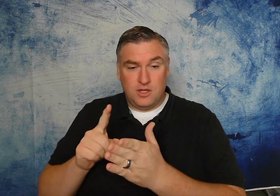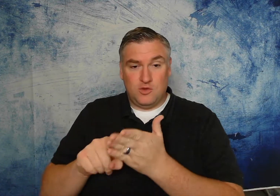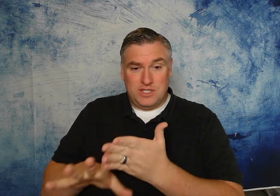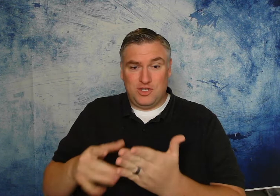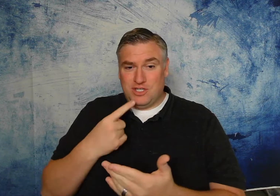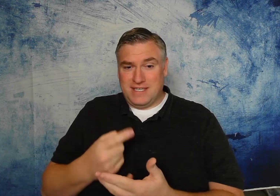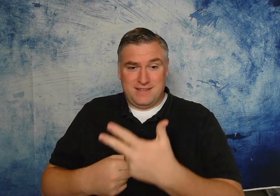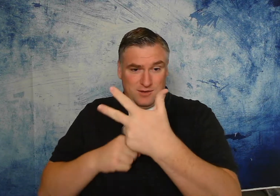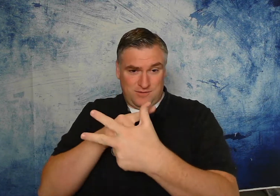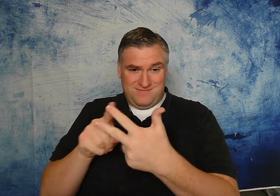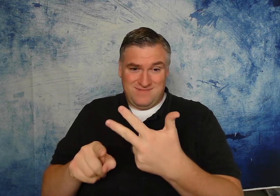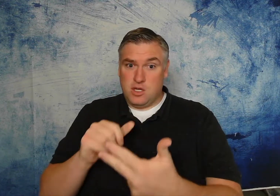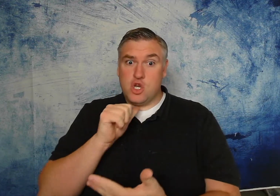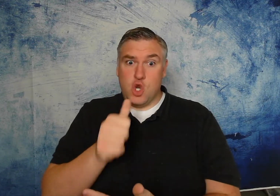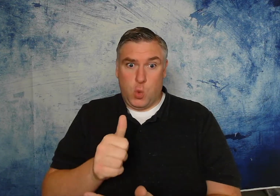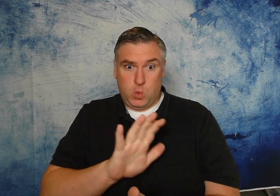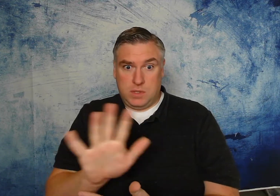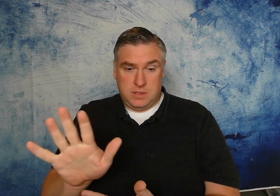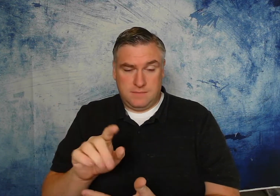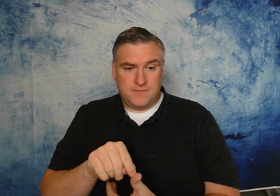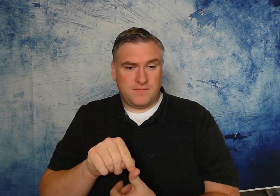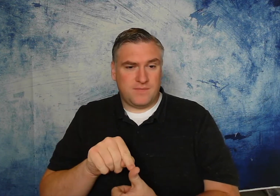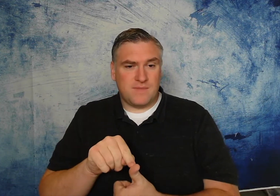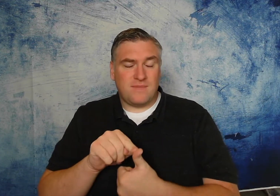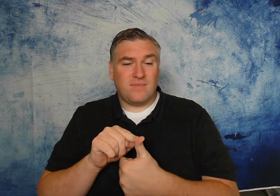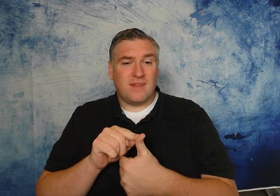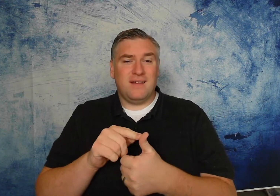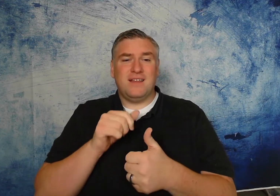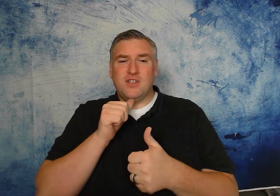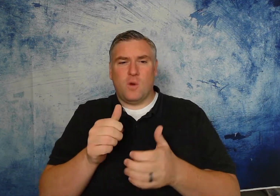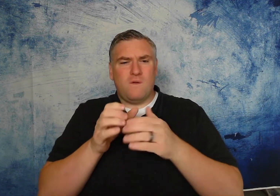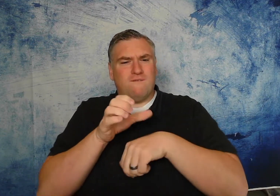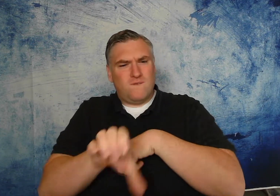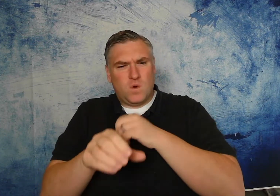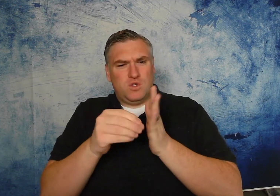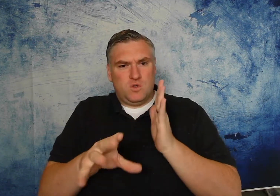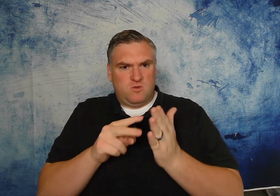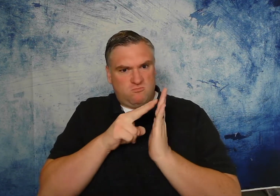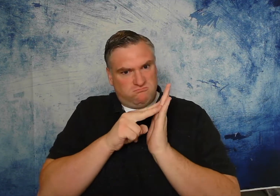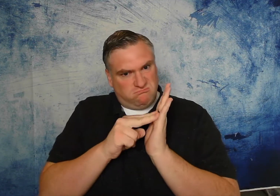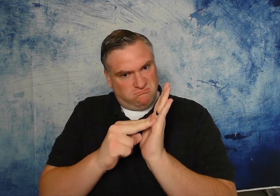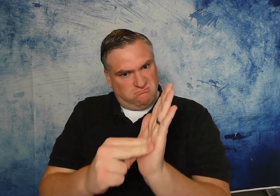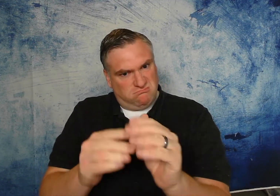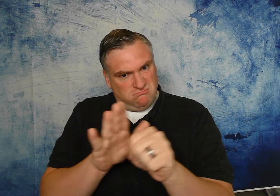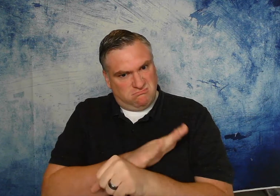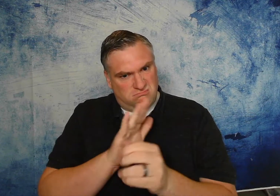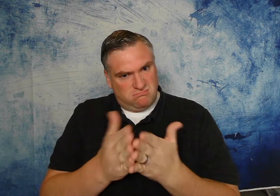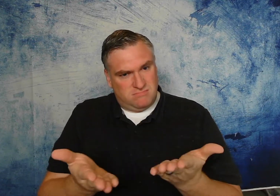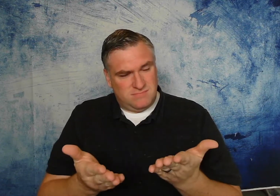Now, three things to not do and it's kind of related. Don't Force students to read